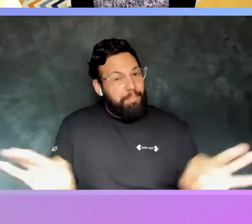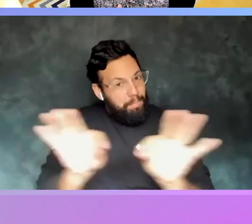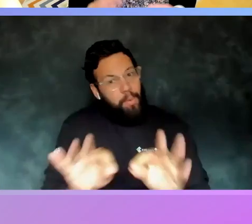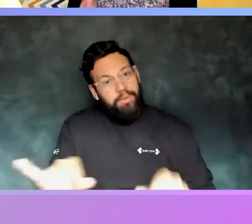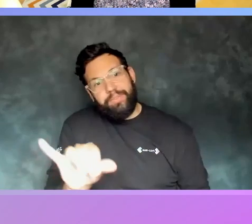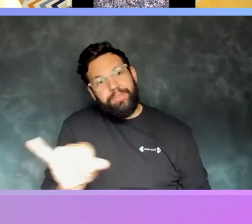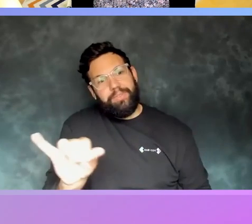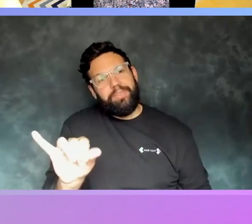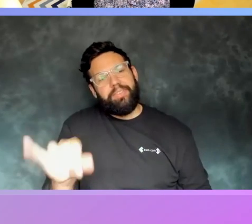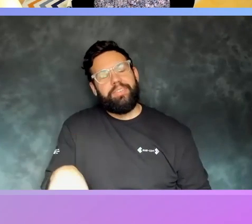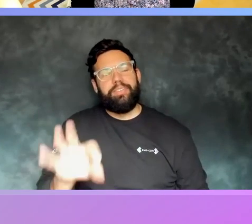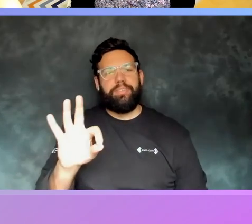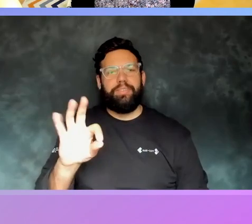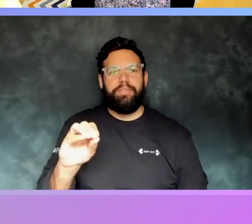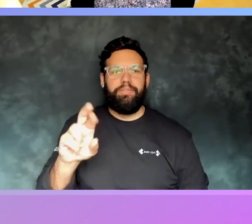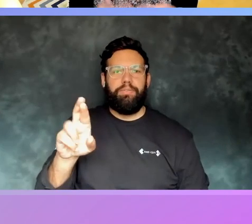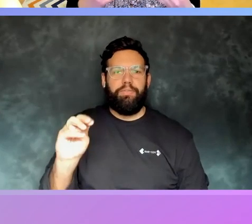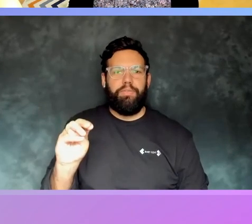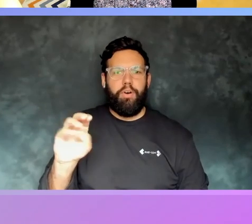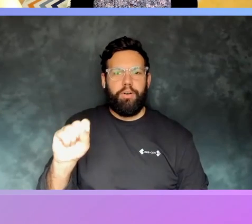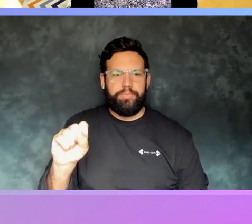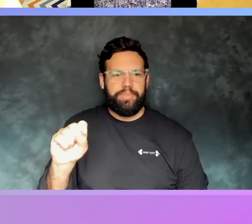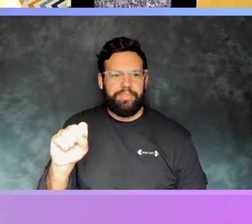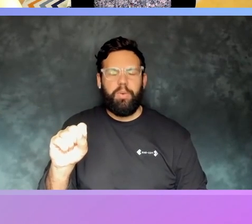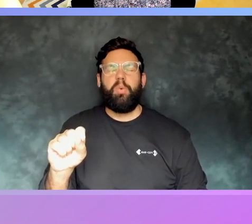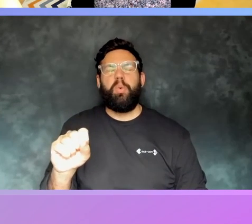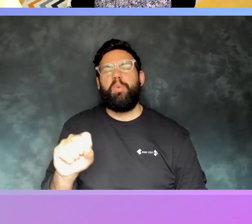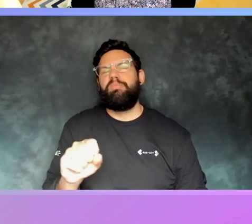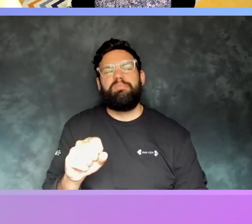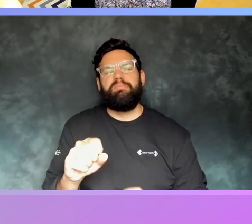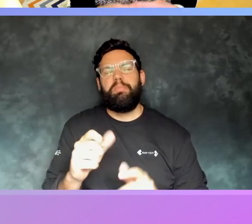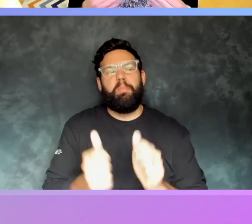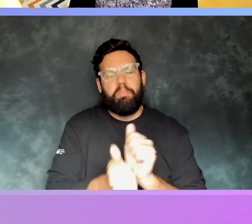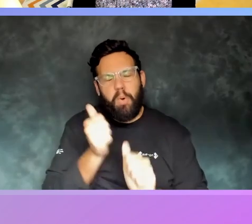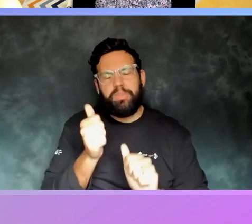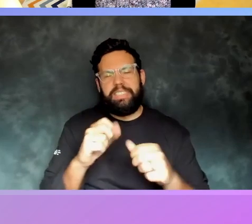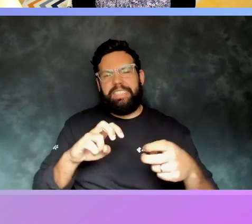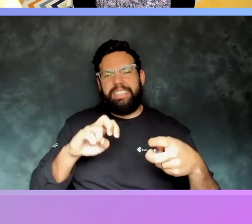and other recipes. Disorder is telling me that all of these secondary things are falling